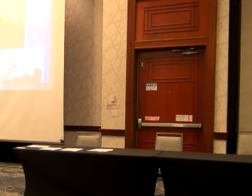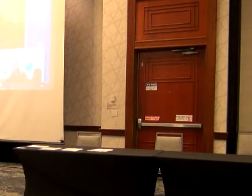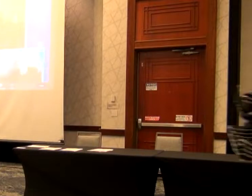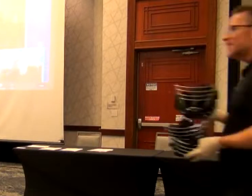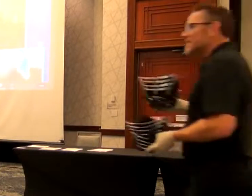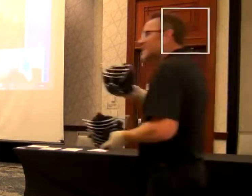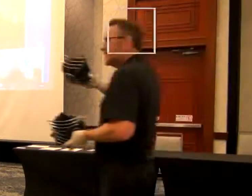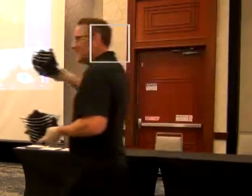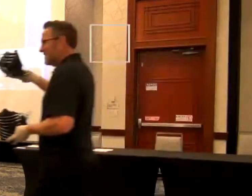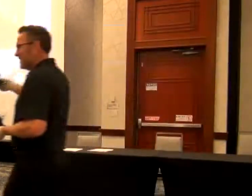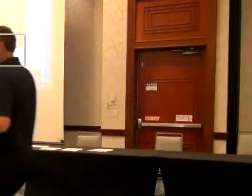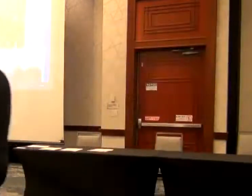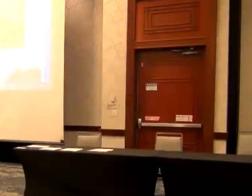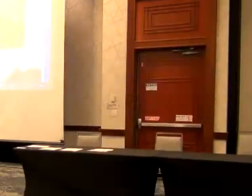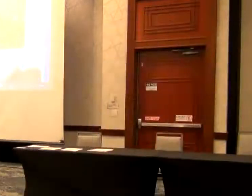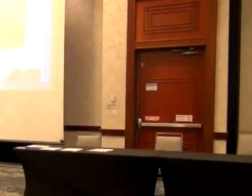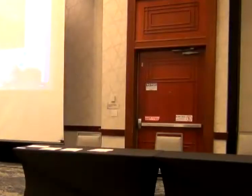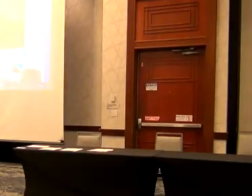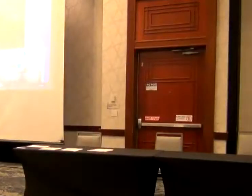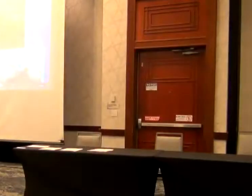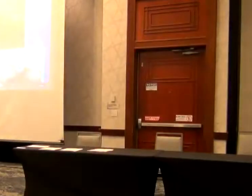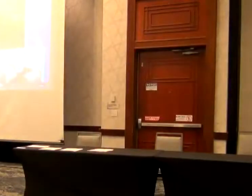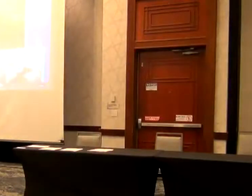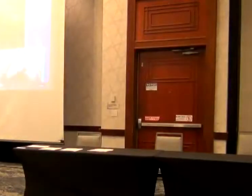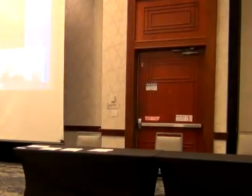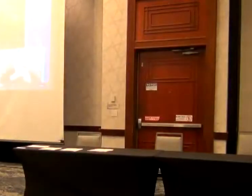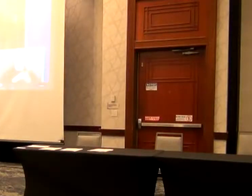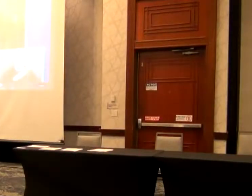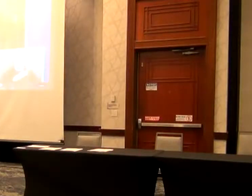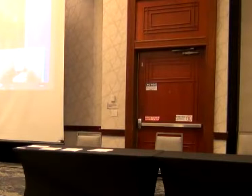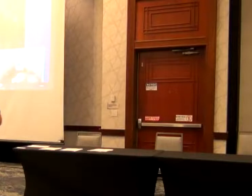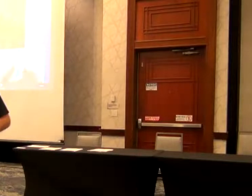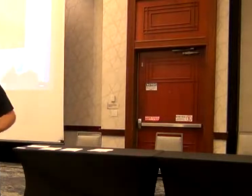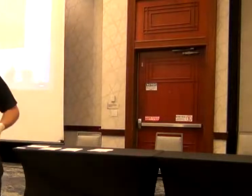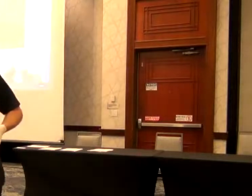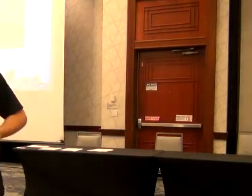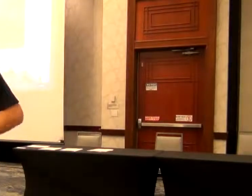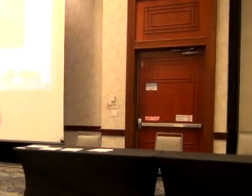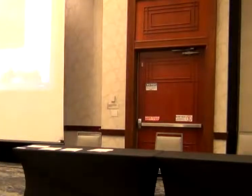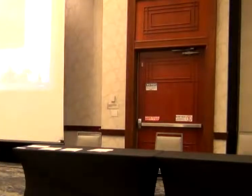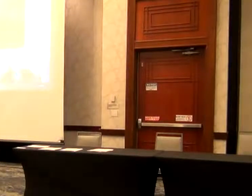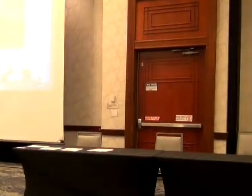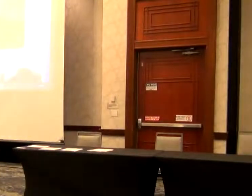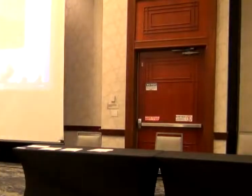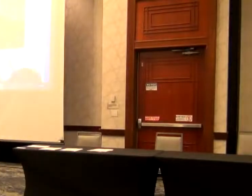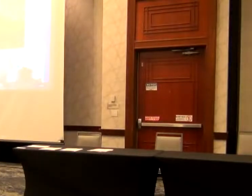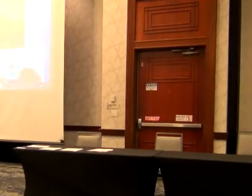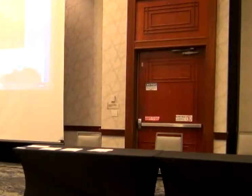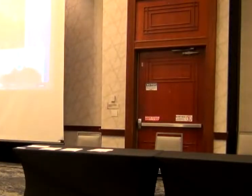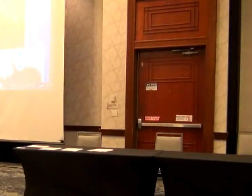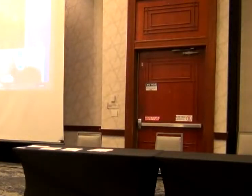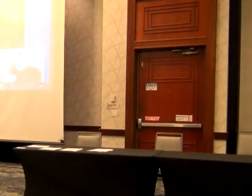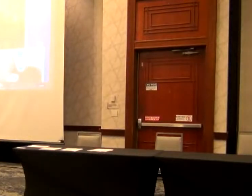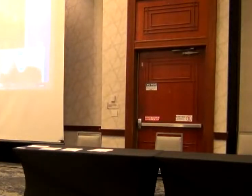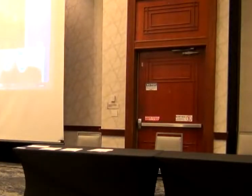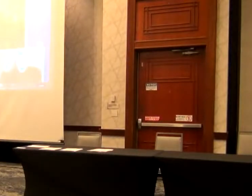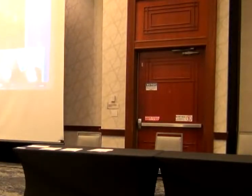Ask me what I want, instead of telling me what I want, would go a long way toward understanding.